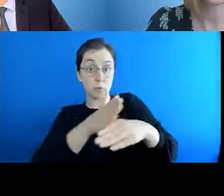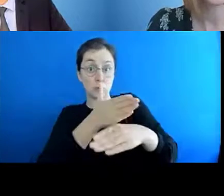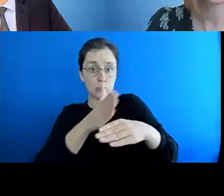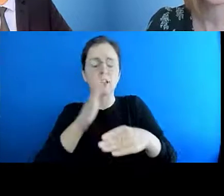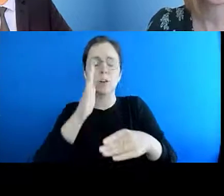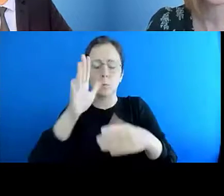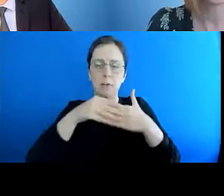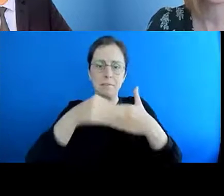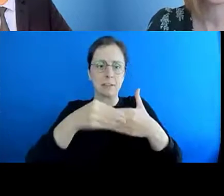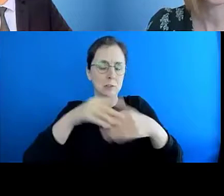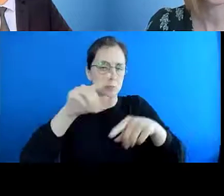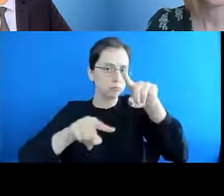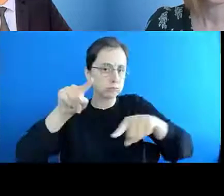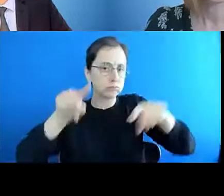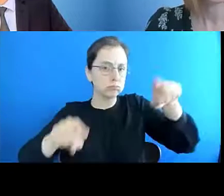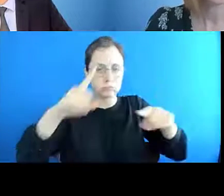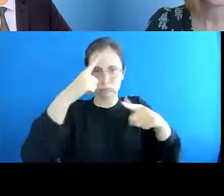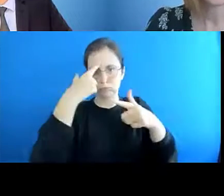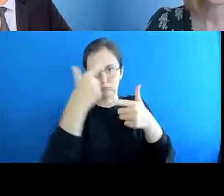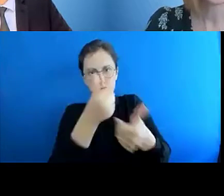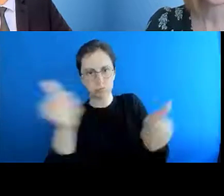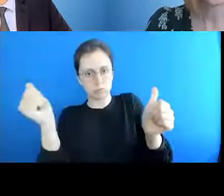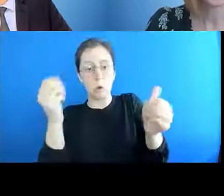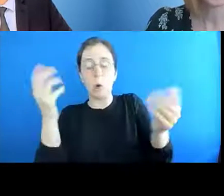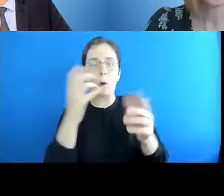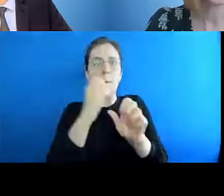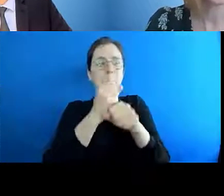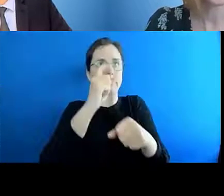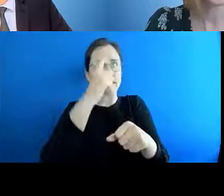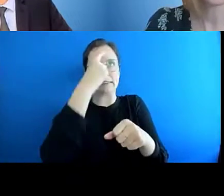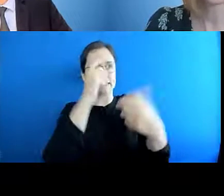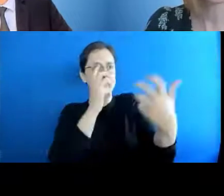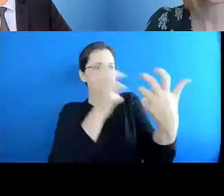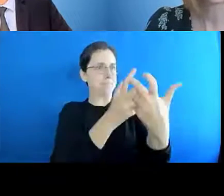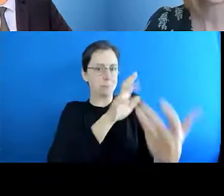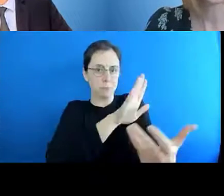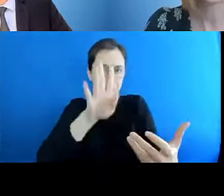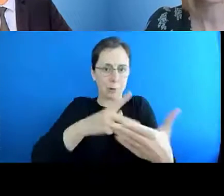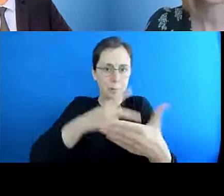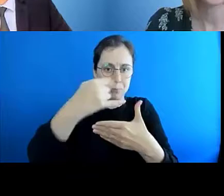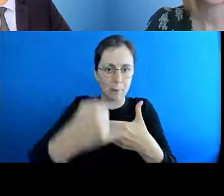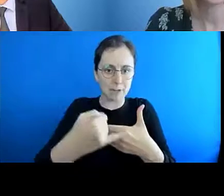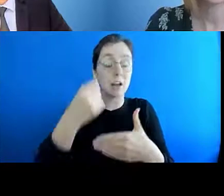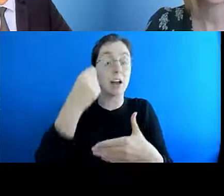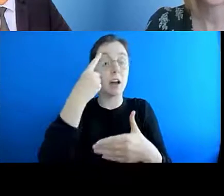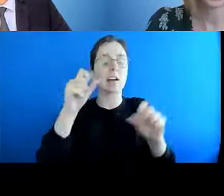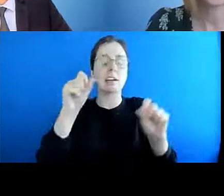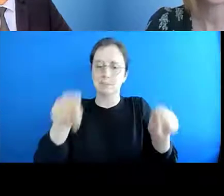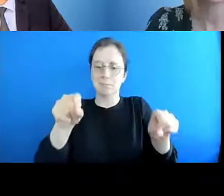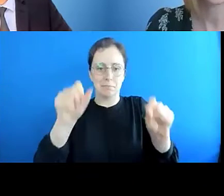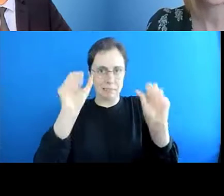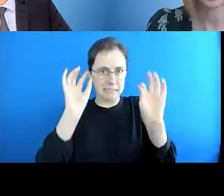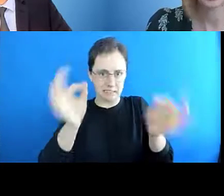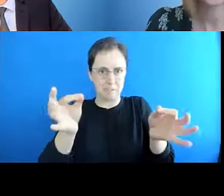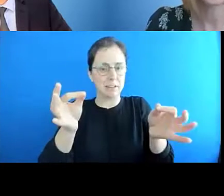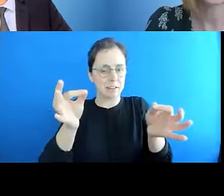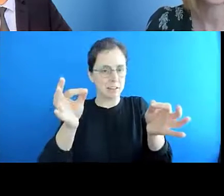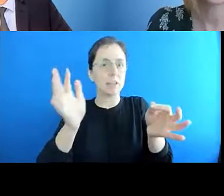and left up to what makes sense for each project, but, yes, there would certainly be cases, probably most cases,